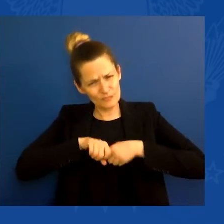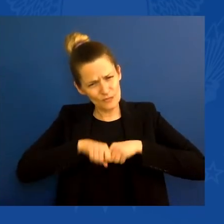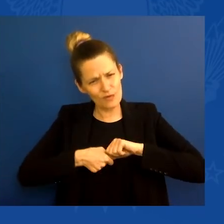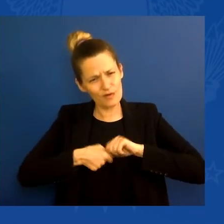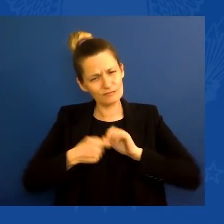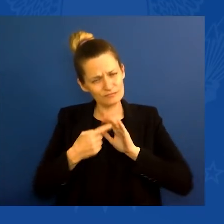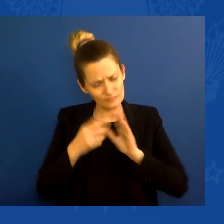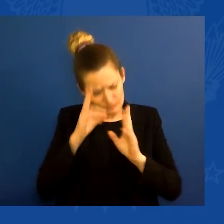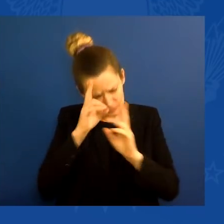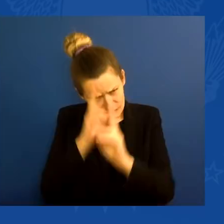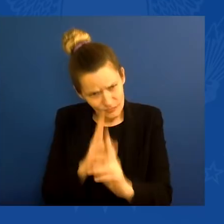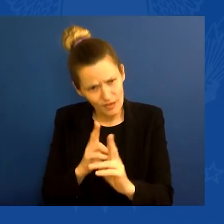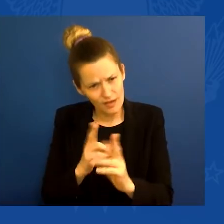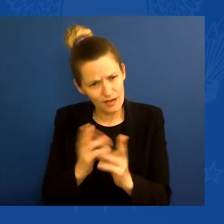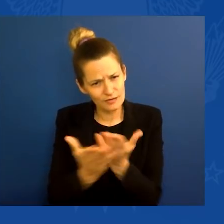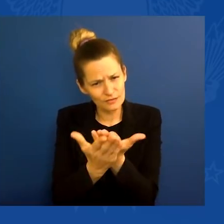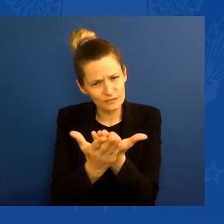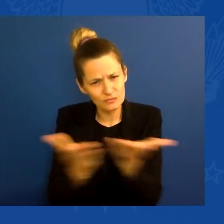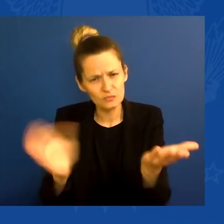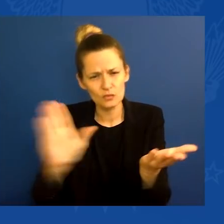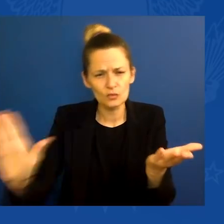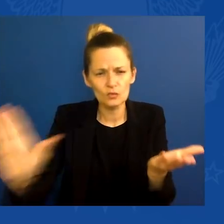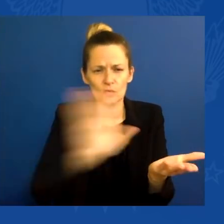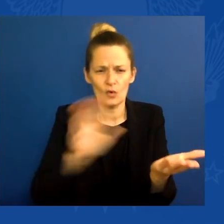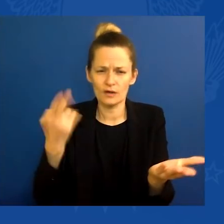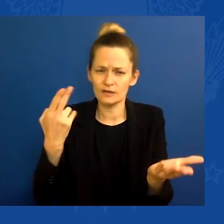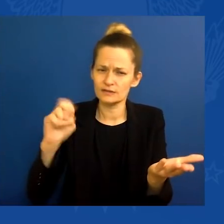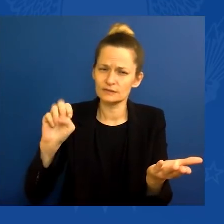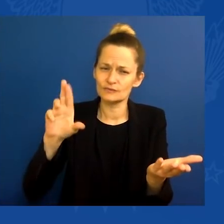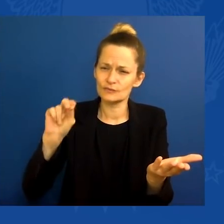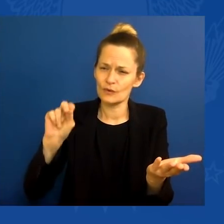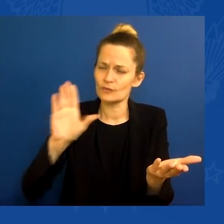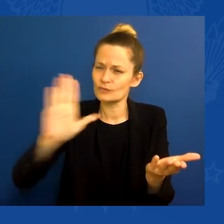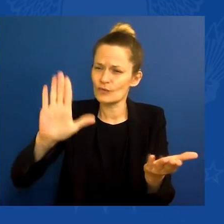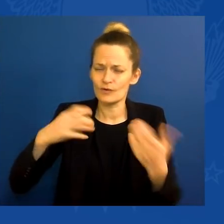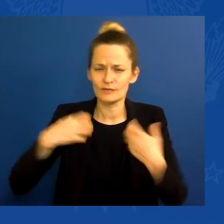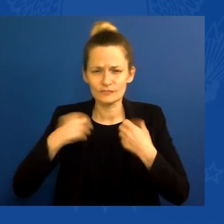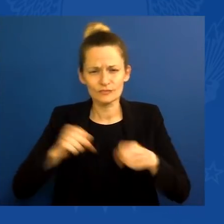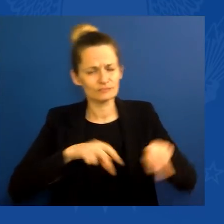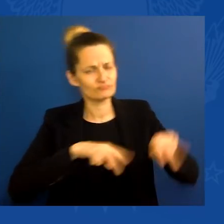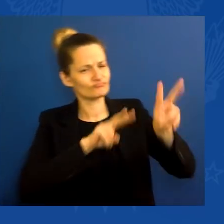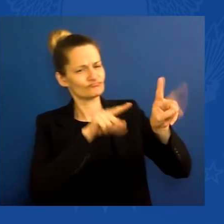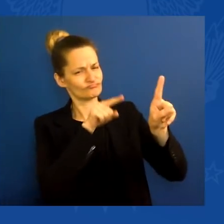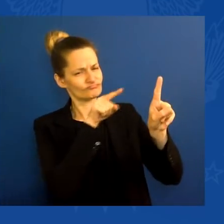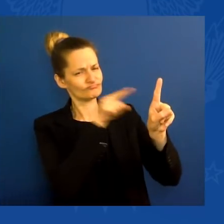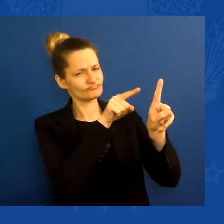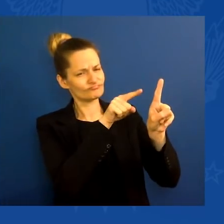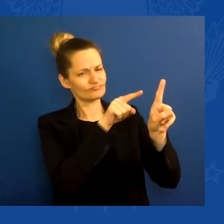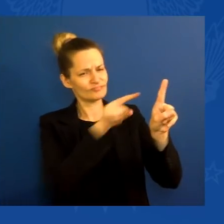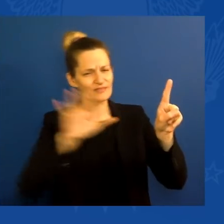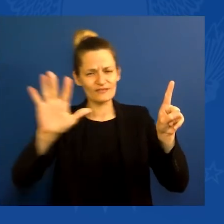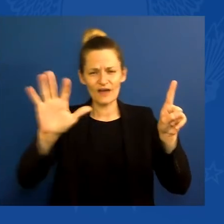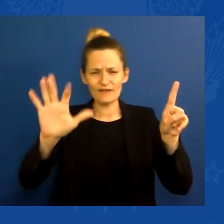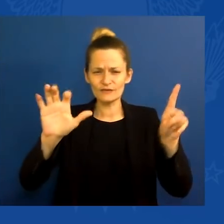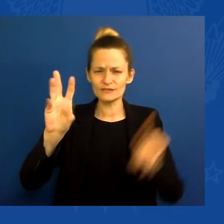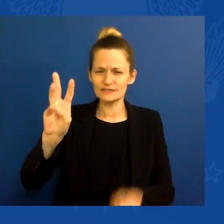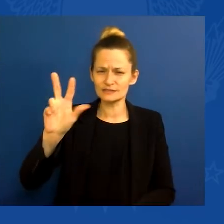Lest we never forget the 563 officers that we will remember here today. Many were lost after a long, valiant fight with illness,